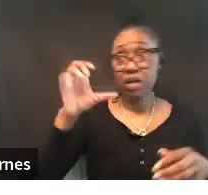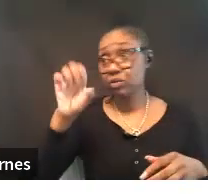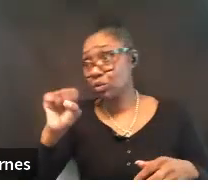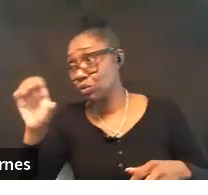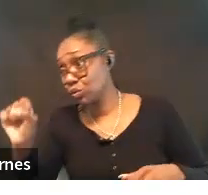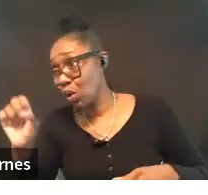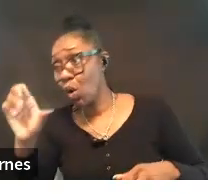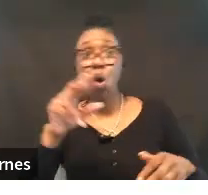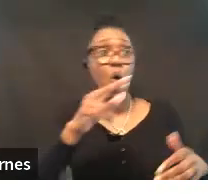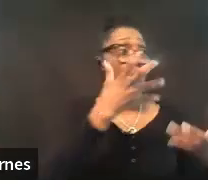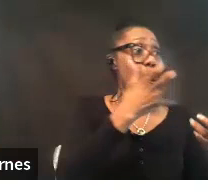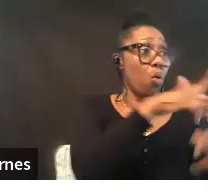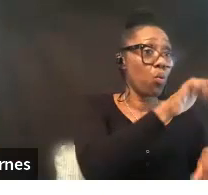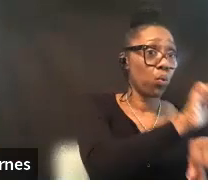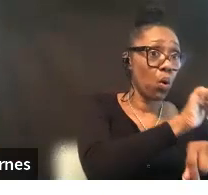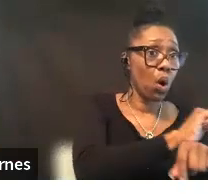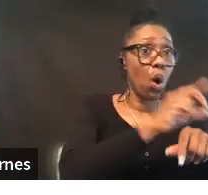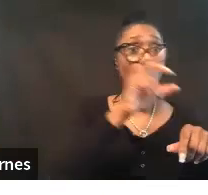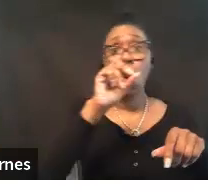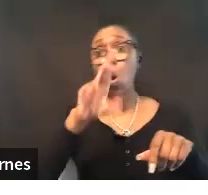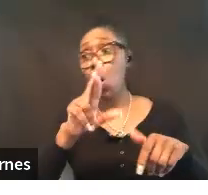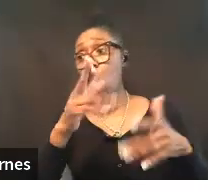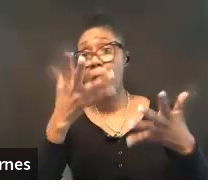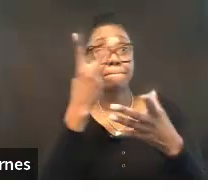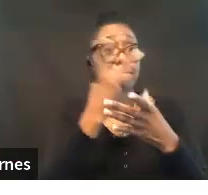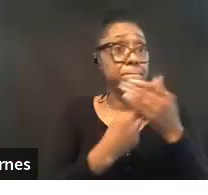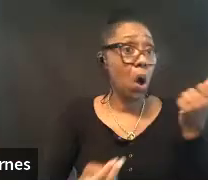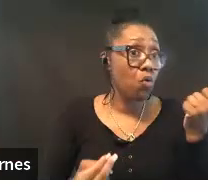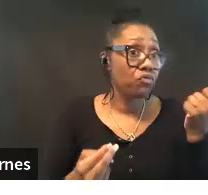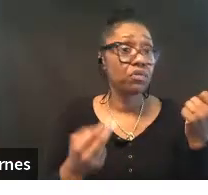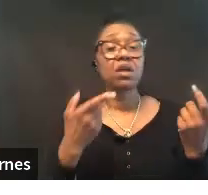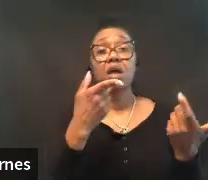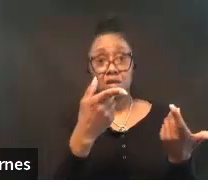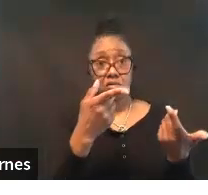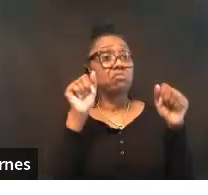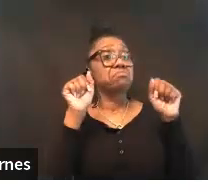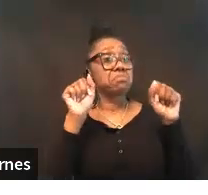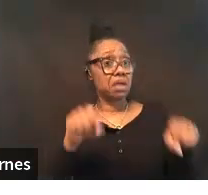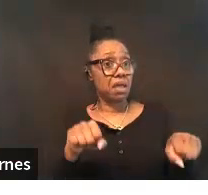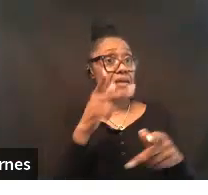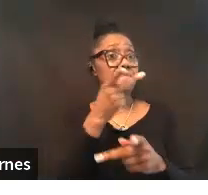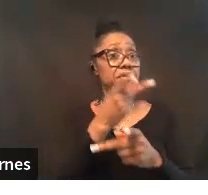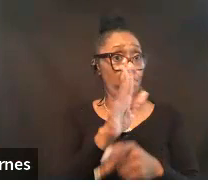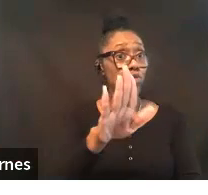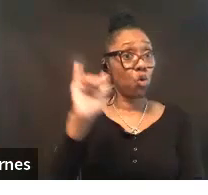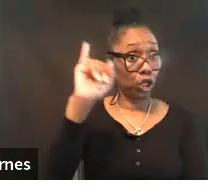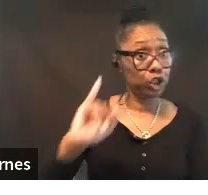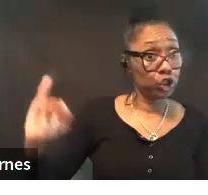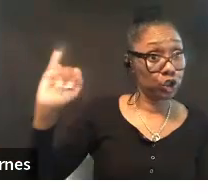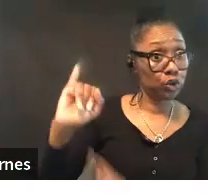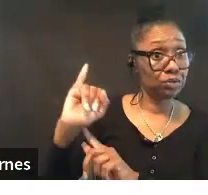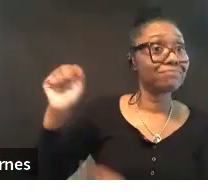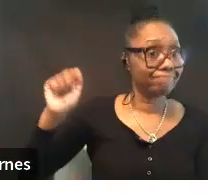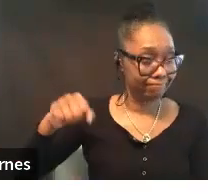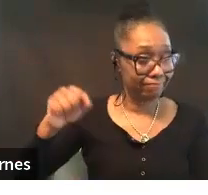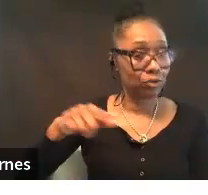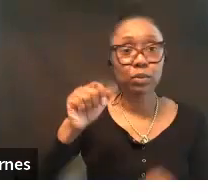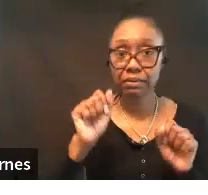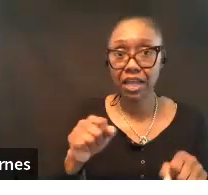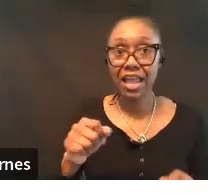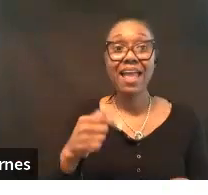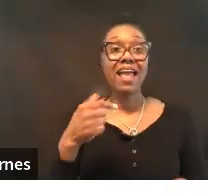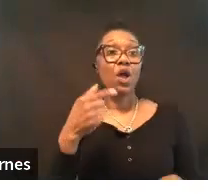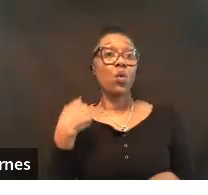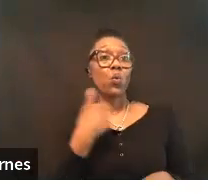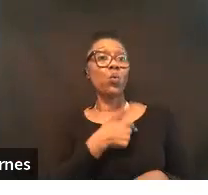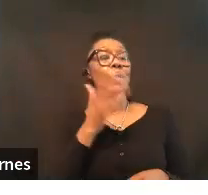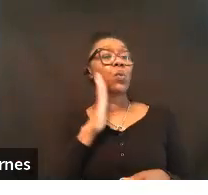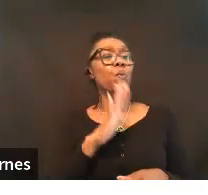It's possible to keep your insurance. In, that's a key. I just mentioned that we will help you figure out what it was gonna happen to that insurance, how long will you have it?